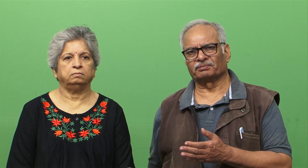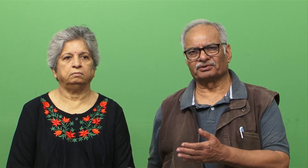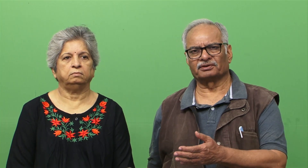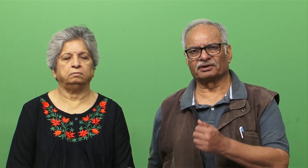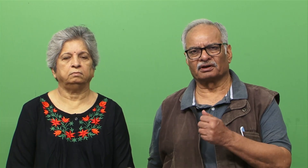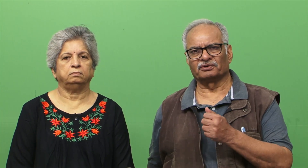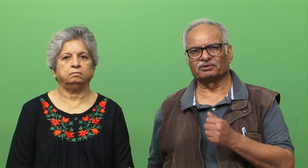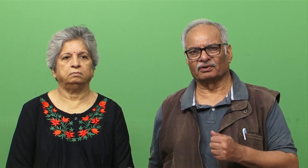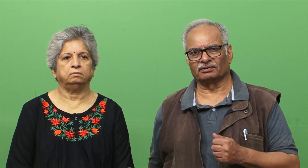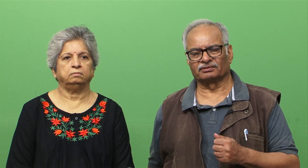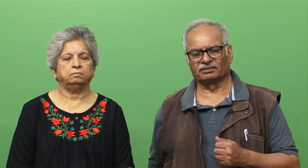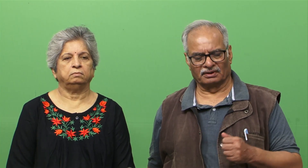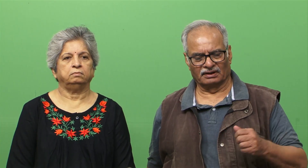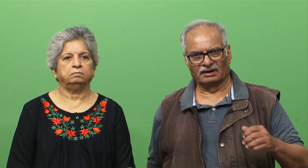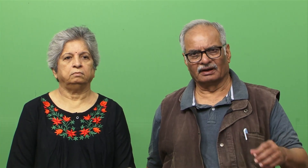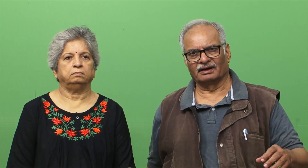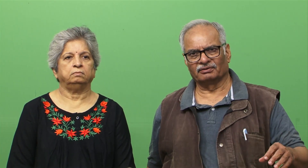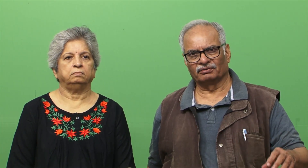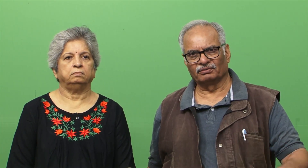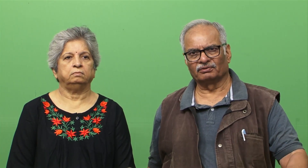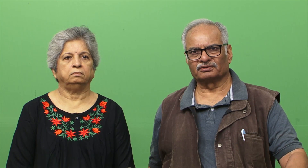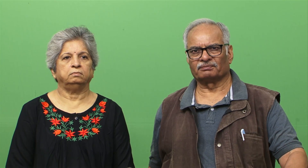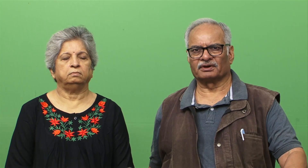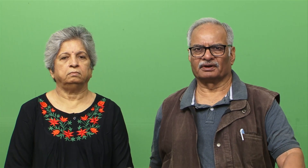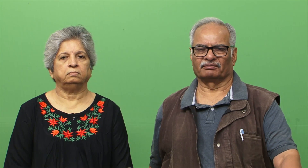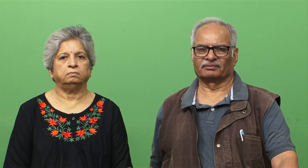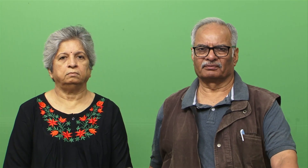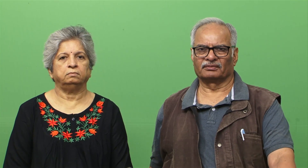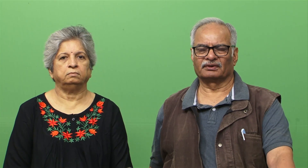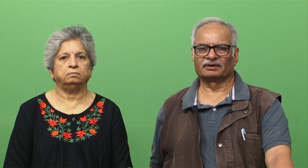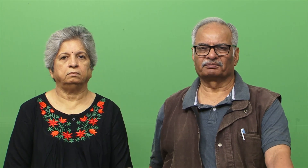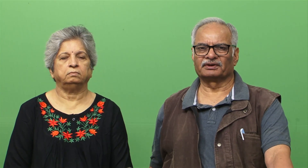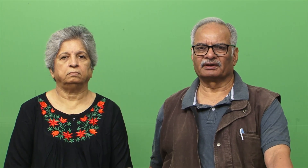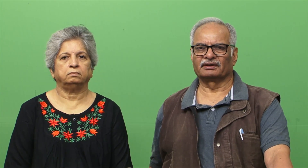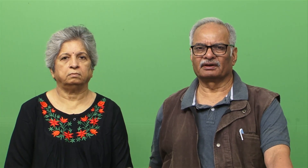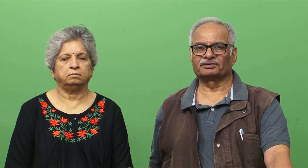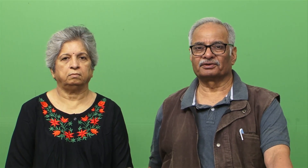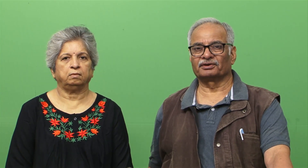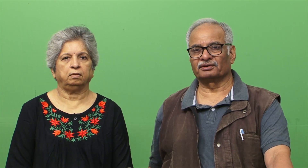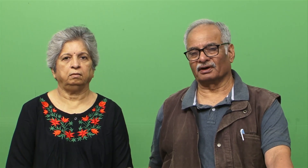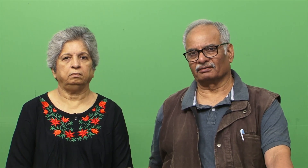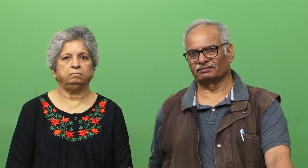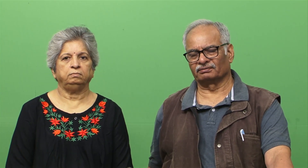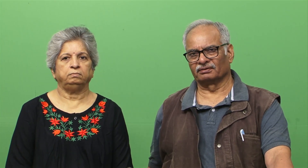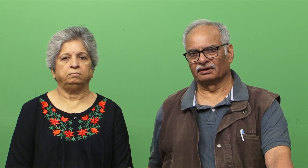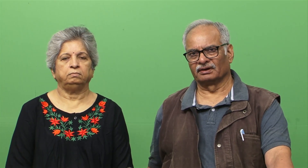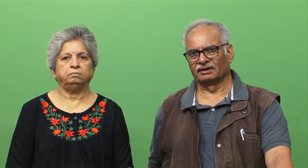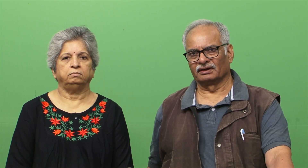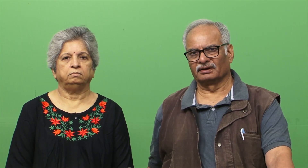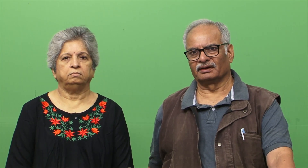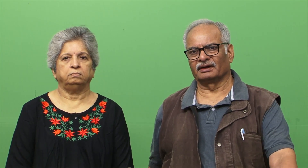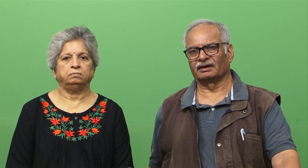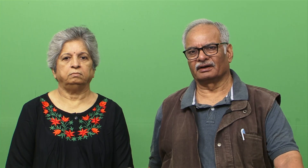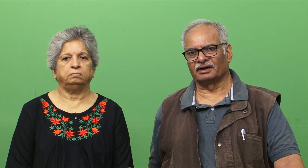patients they come into the Ws and who looks after them it's basically nursing staff they